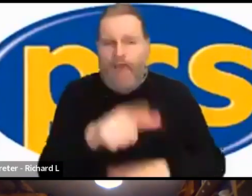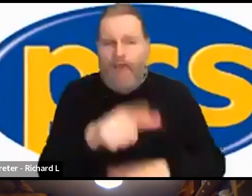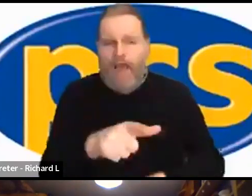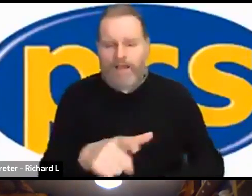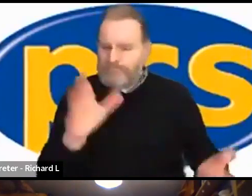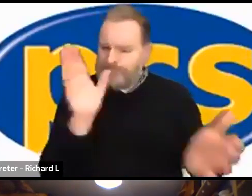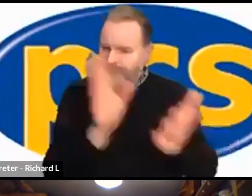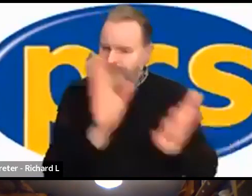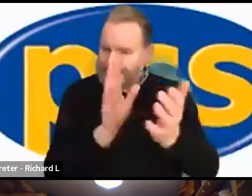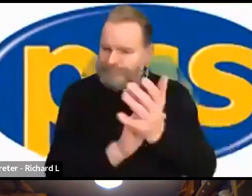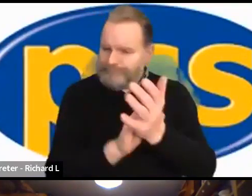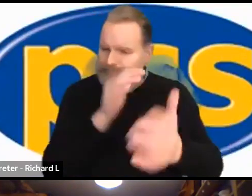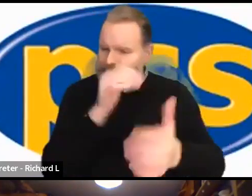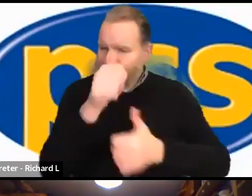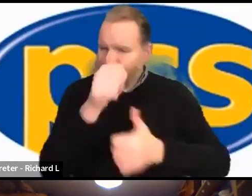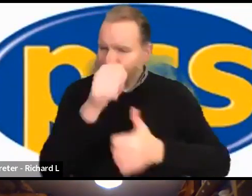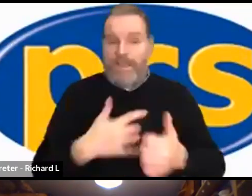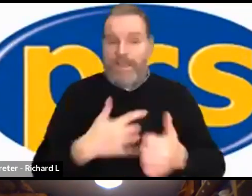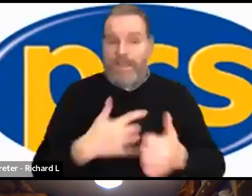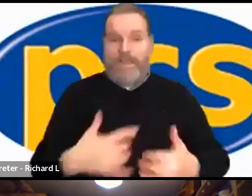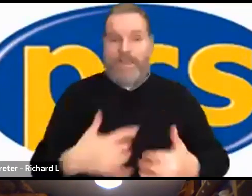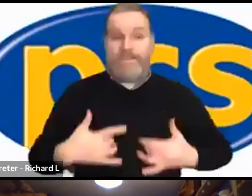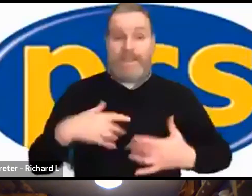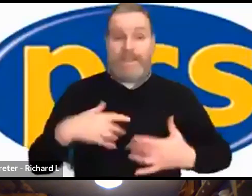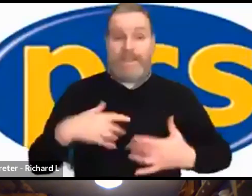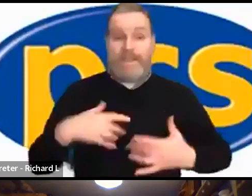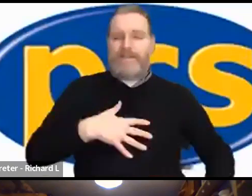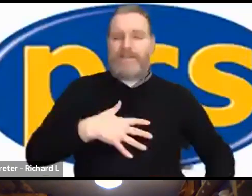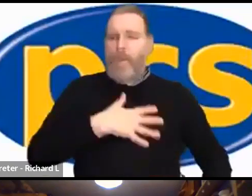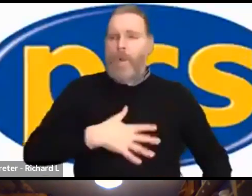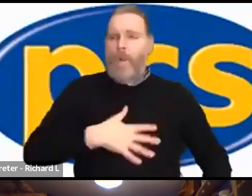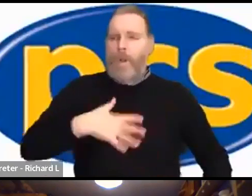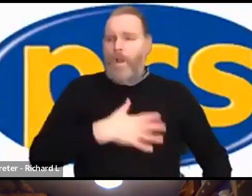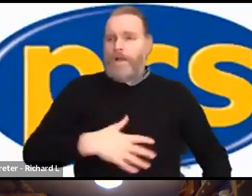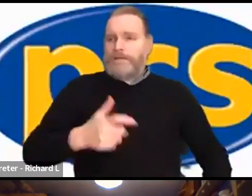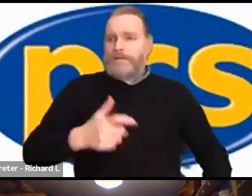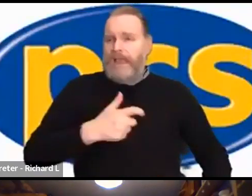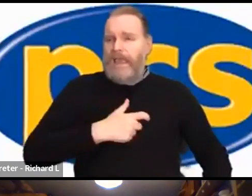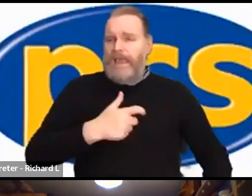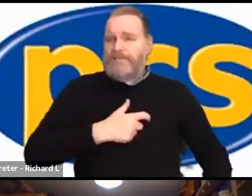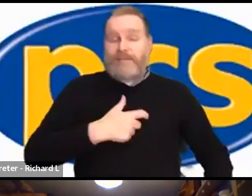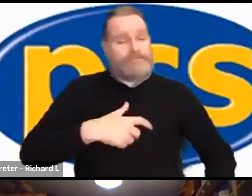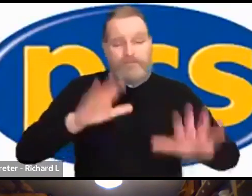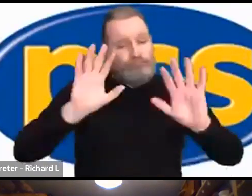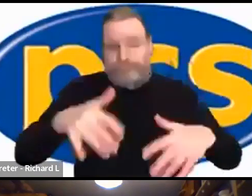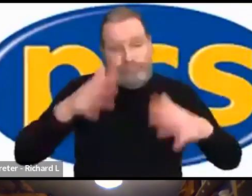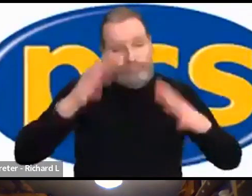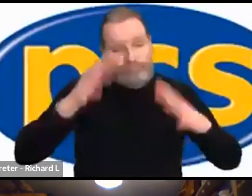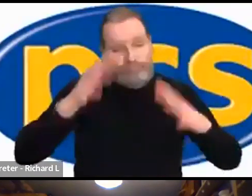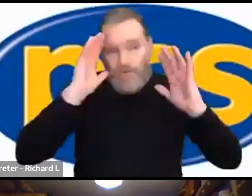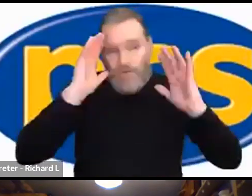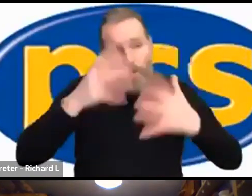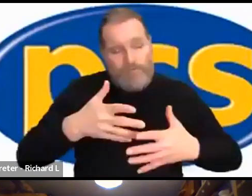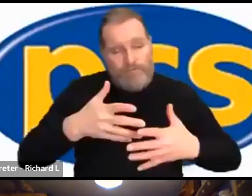the first time. Good luck to you. you, and I salute you all because it's a very scary scary thing to scary thing to do, especially if you've not been in this type,